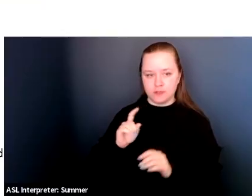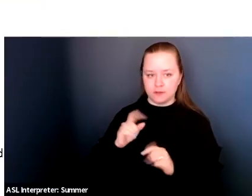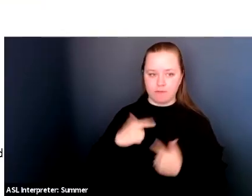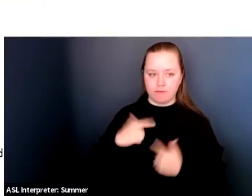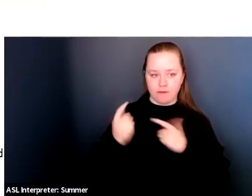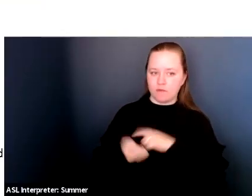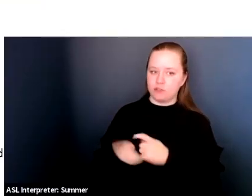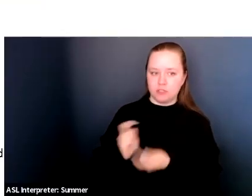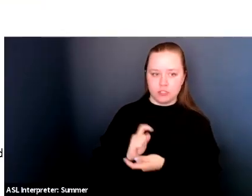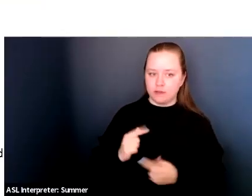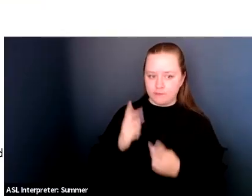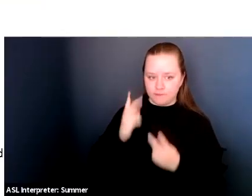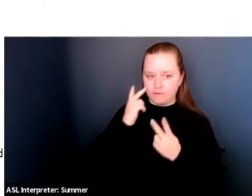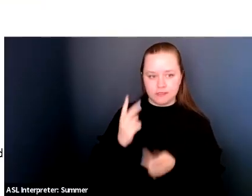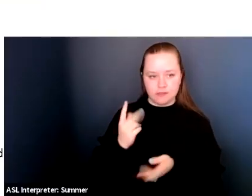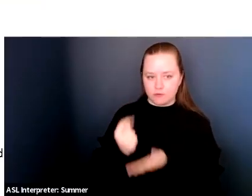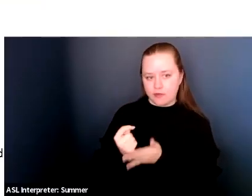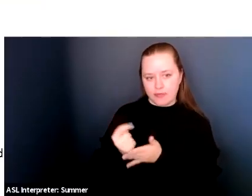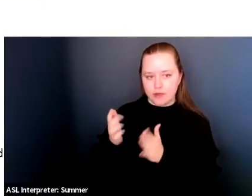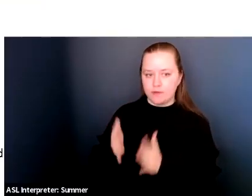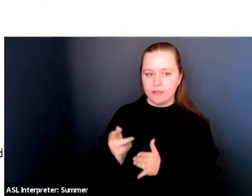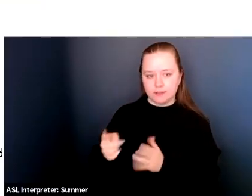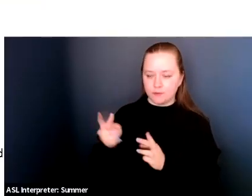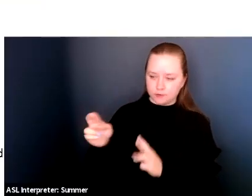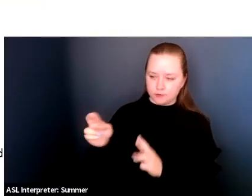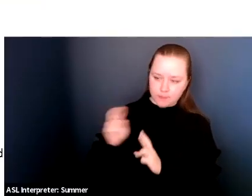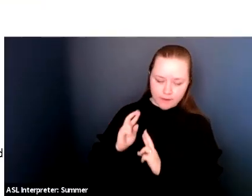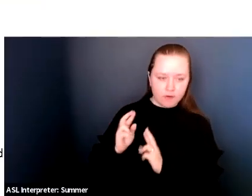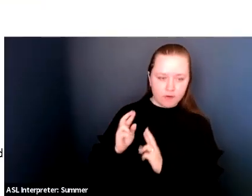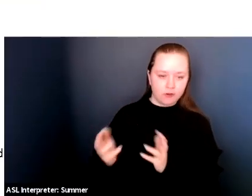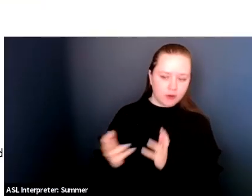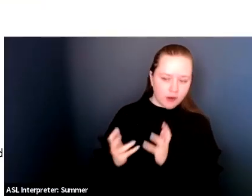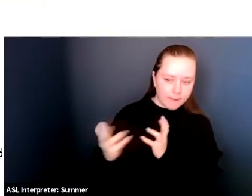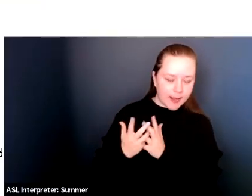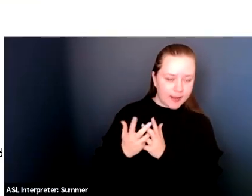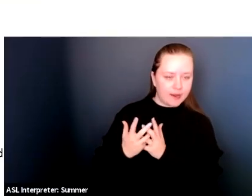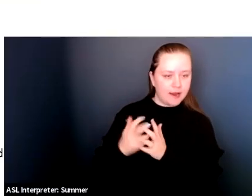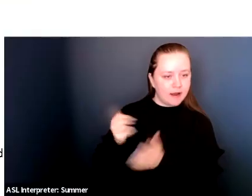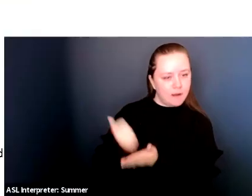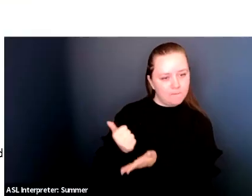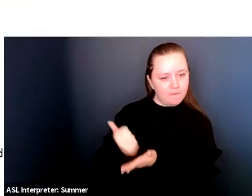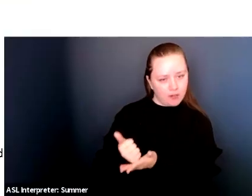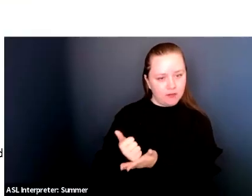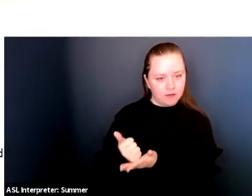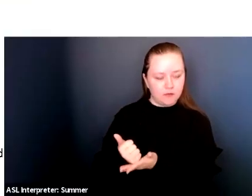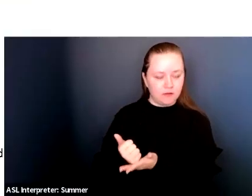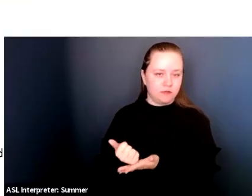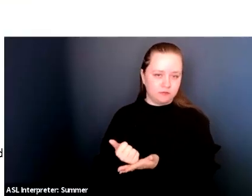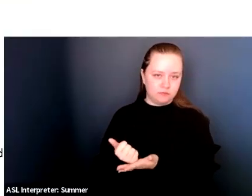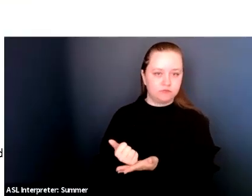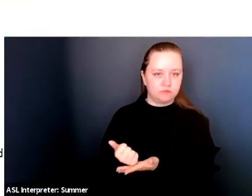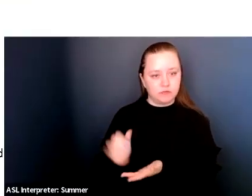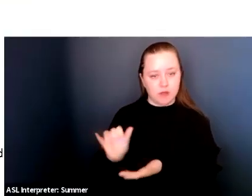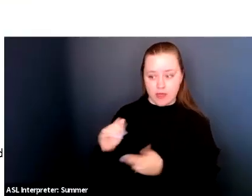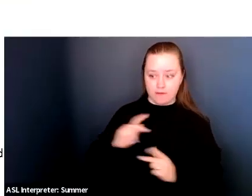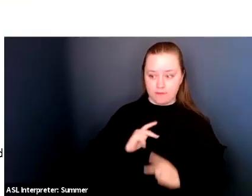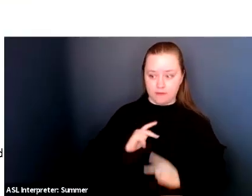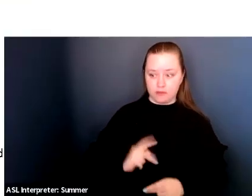was very respectful and accommodating and helpful. And not only is that physical therapist appointment important,